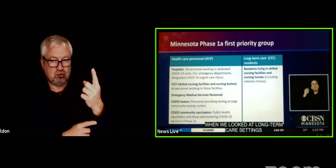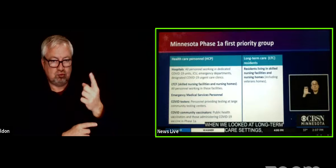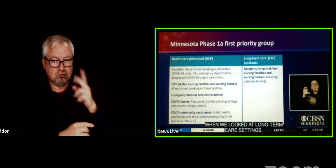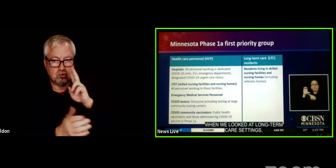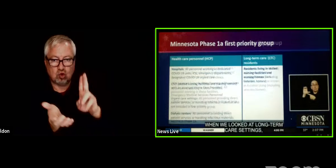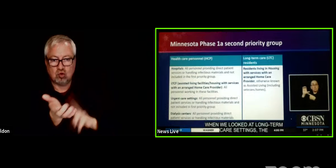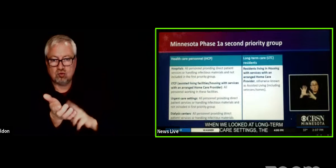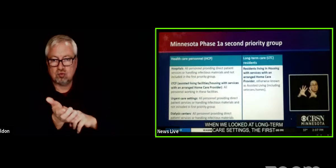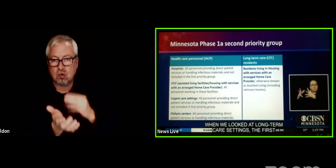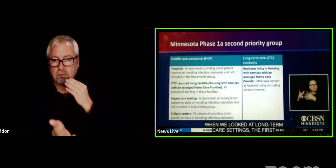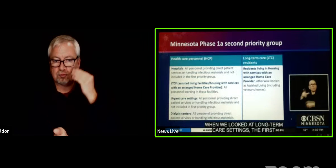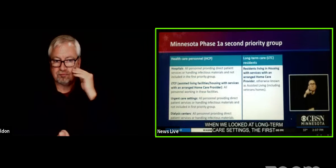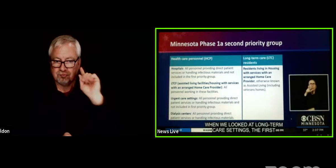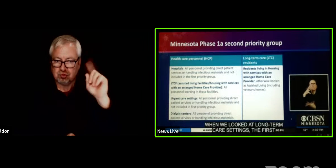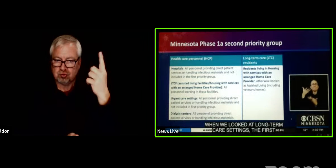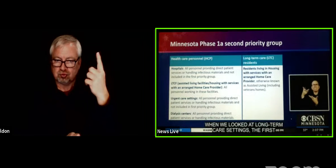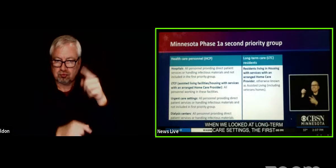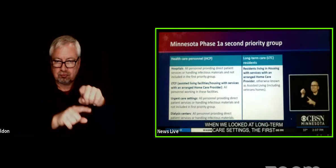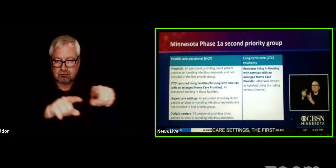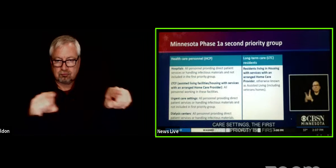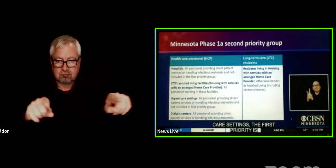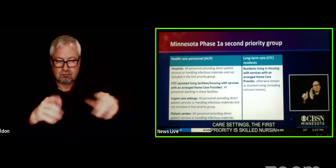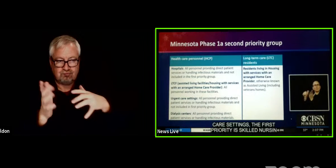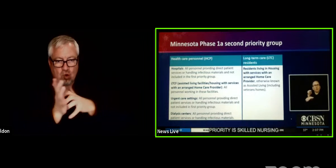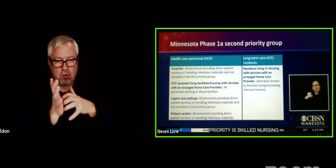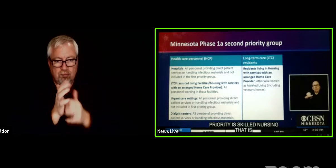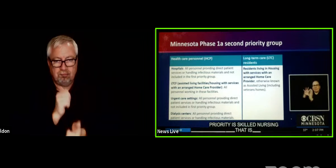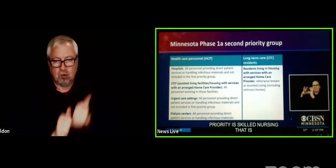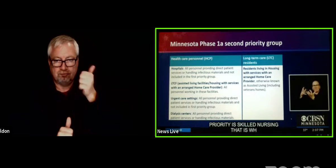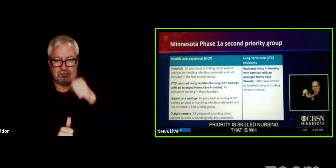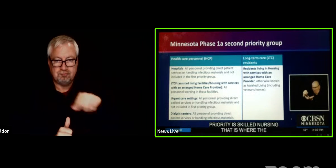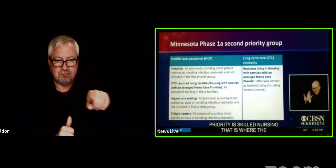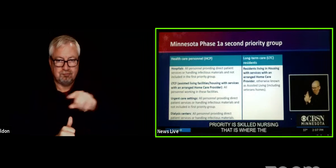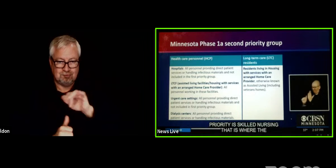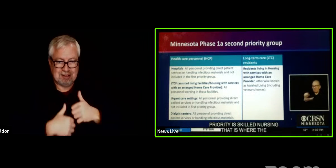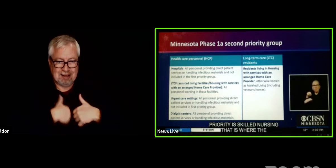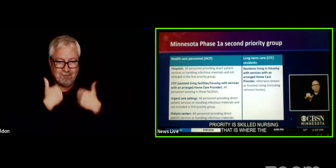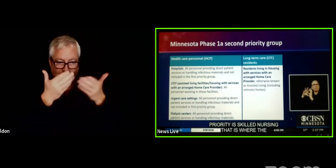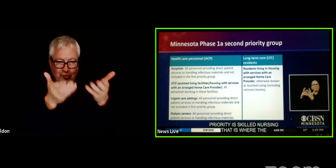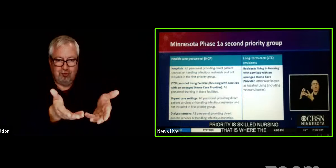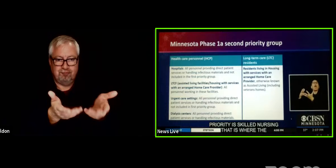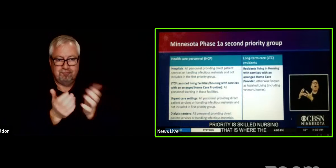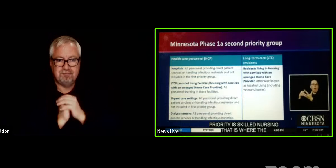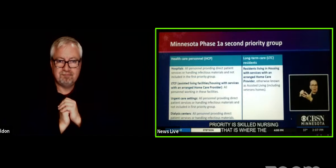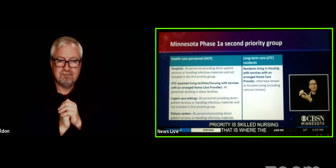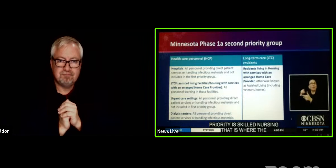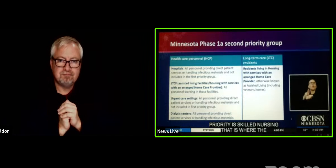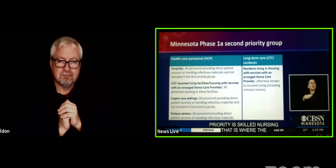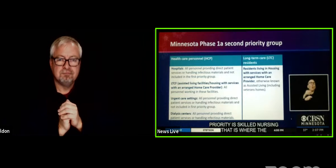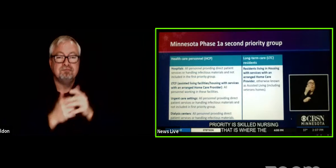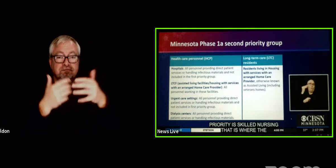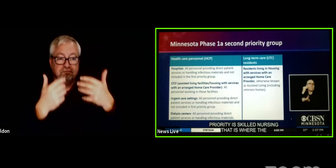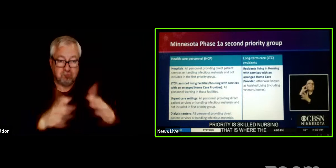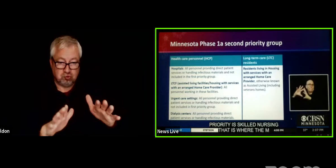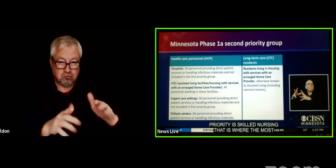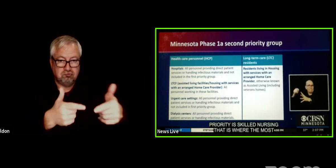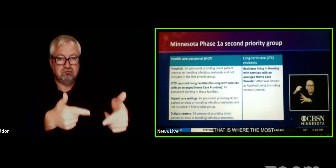RESIDE. IN THE SECOND PRIORITY GROUP, WE'VE -- WE EXPAND THINGS A LITTLE BIT MORE TO INCLUDE OTHER HEALTH CARE